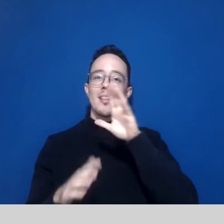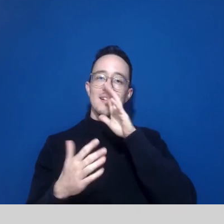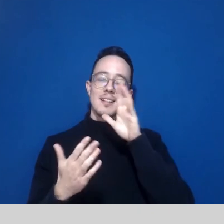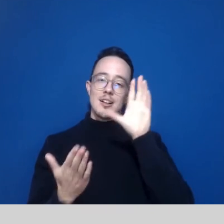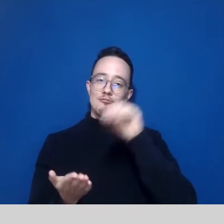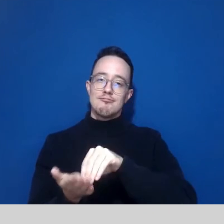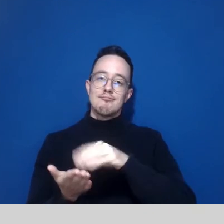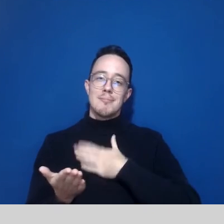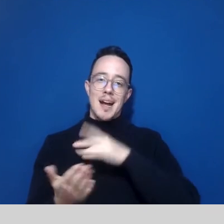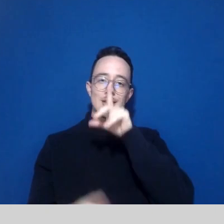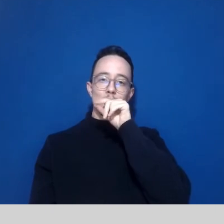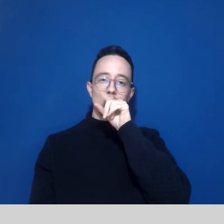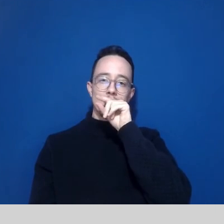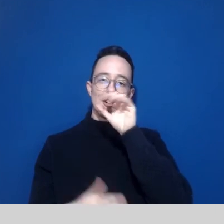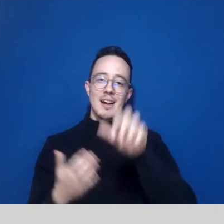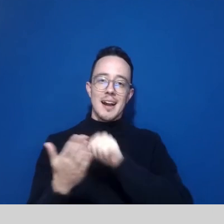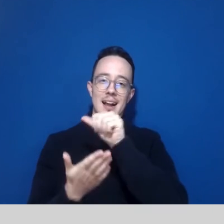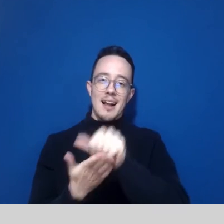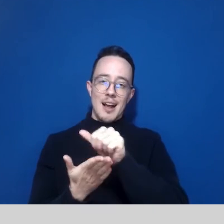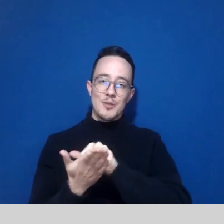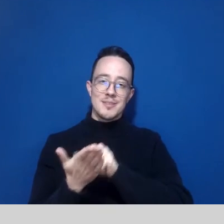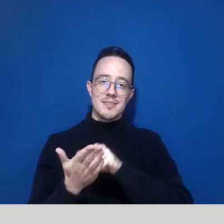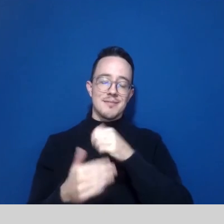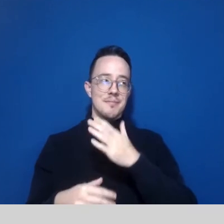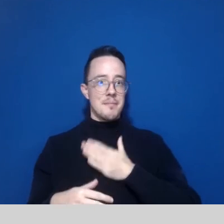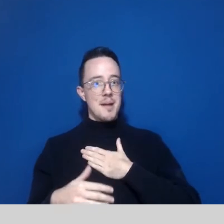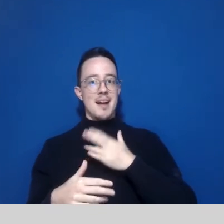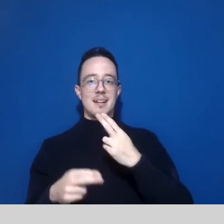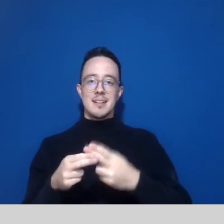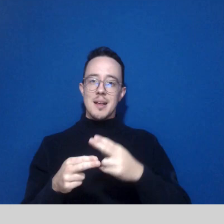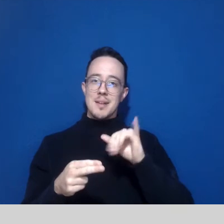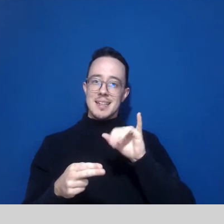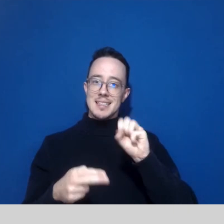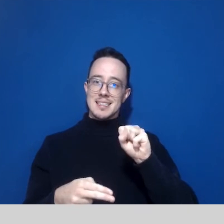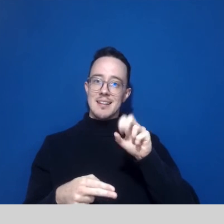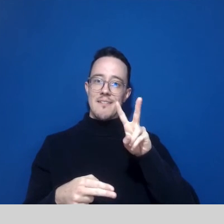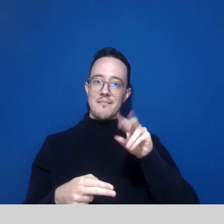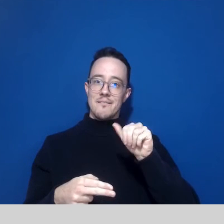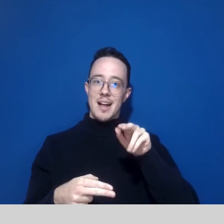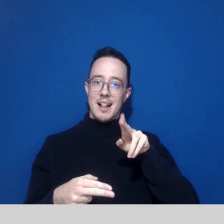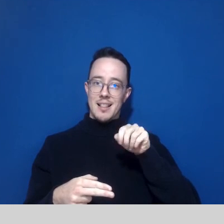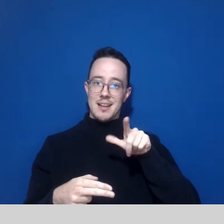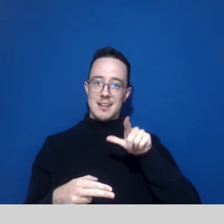it will land on the Twitter account. Your name is valid. Yeah, it's called your name is valid,